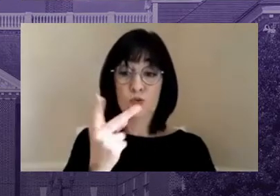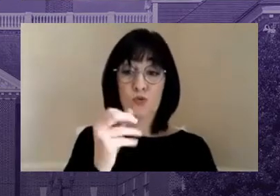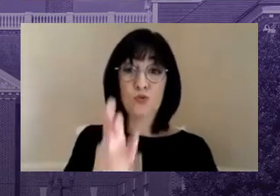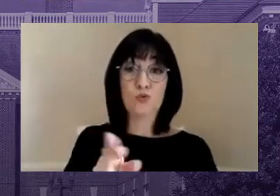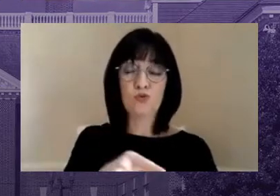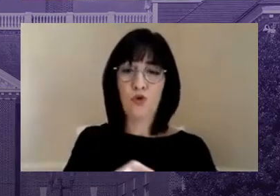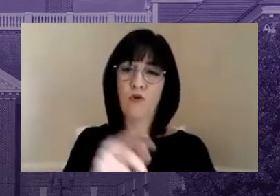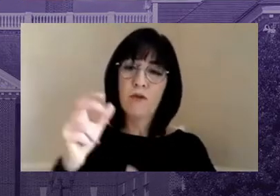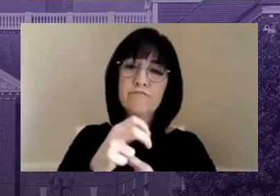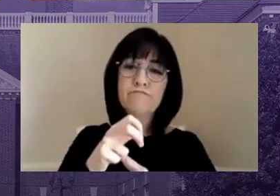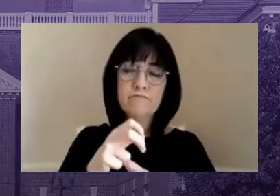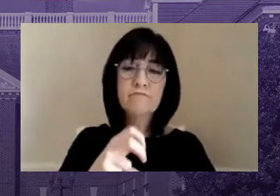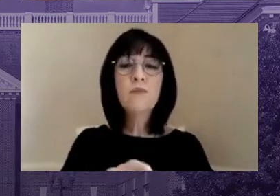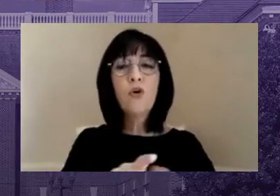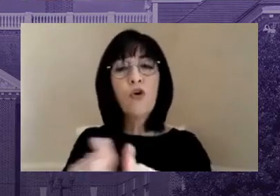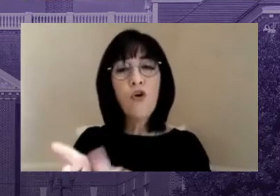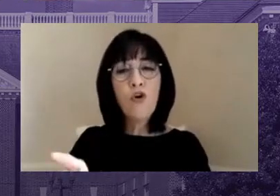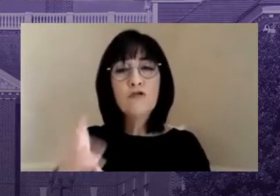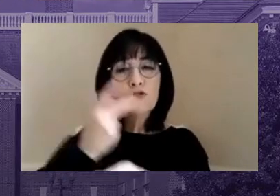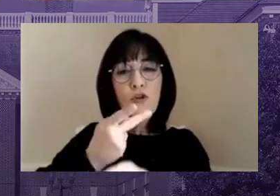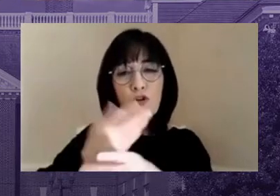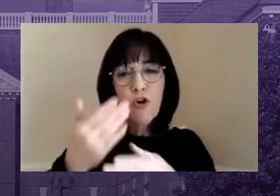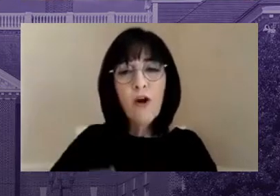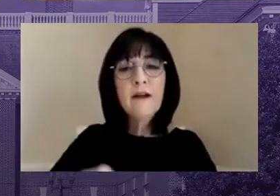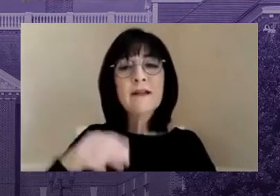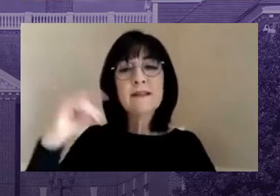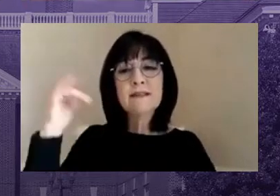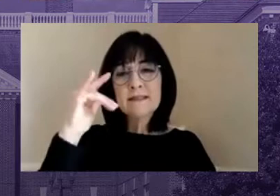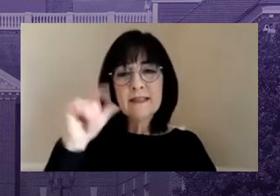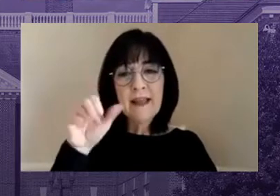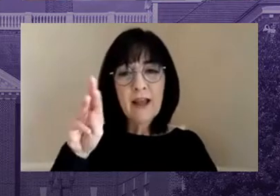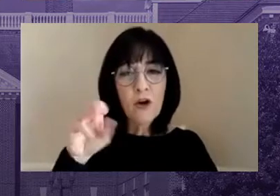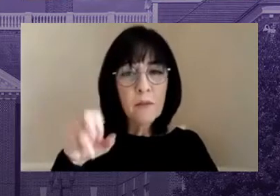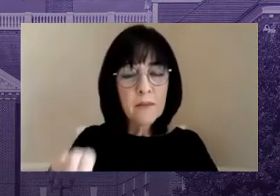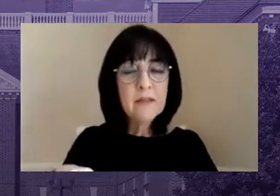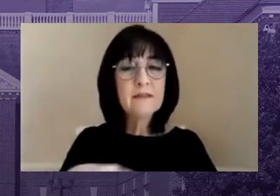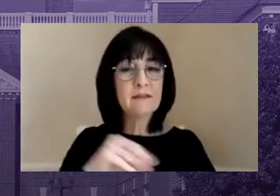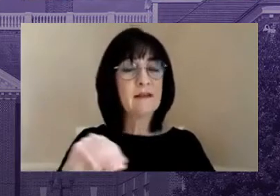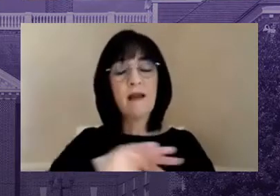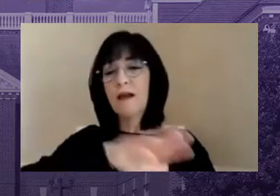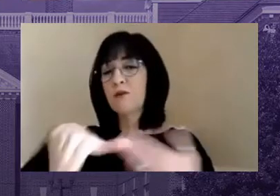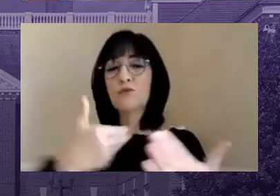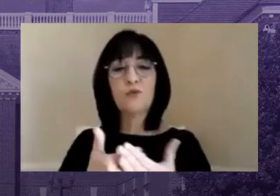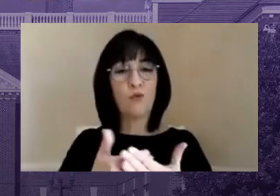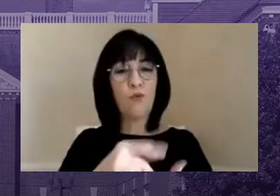our airmen, guardians and families as a whole. Governor, thank you for the opportunity to offer a